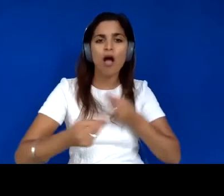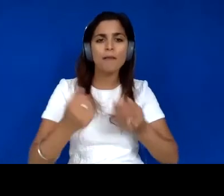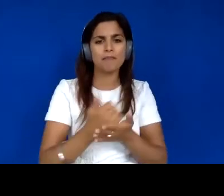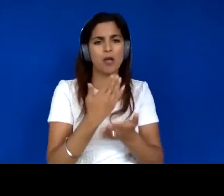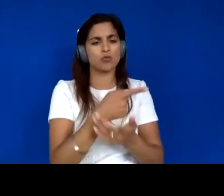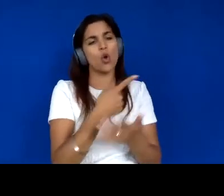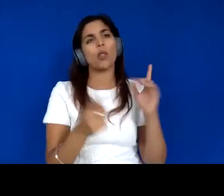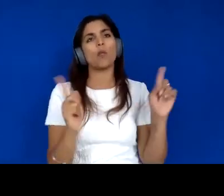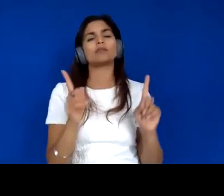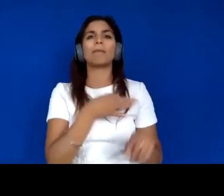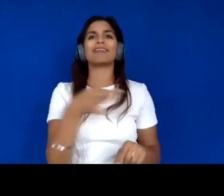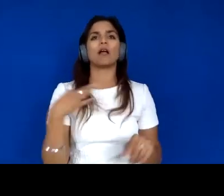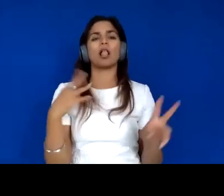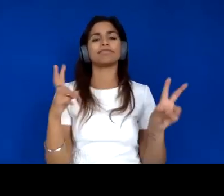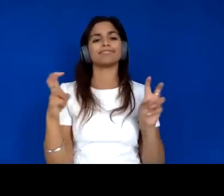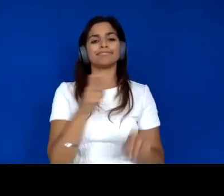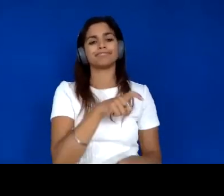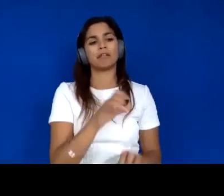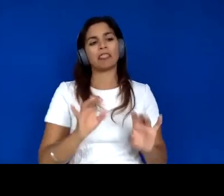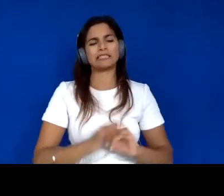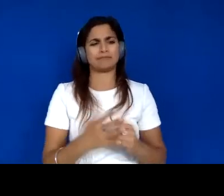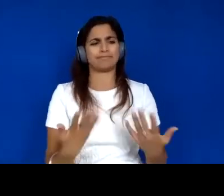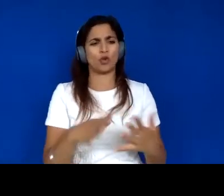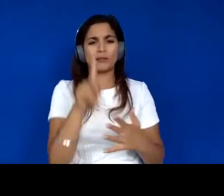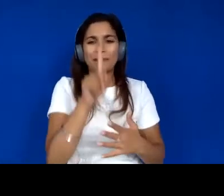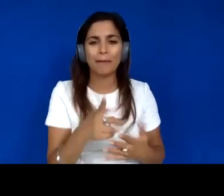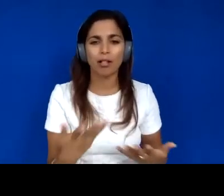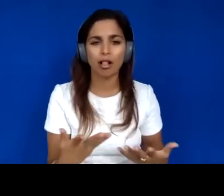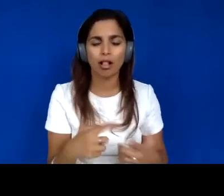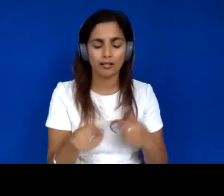second medical professionals placed purply squarely within the temporal